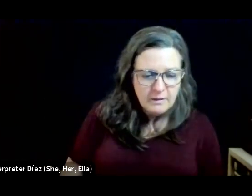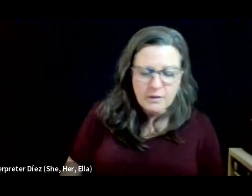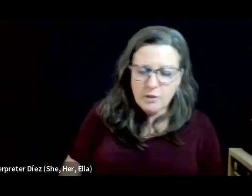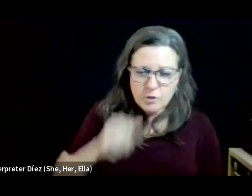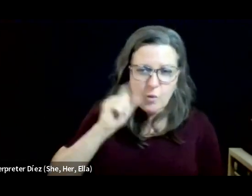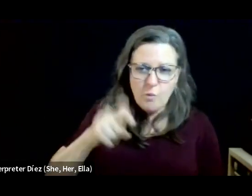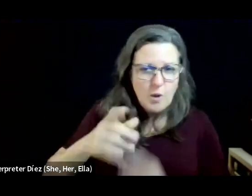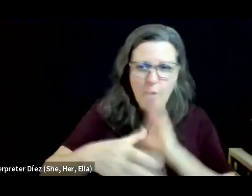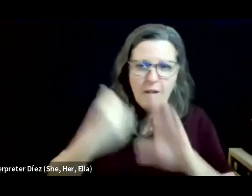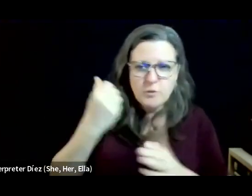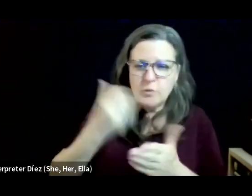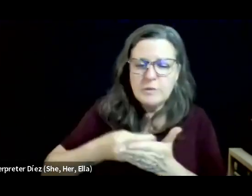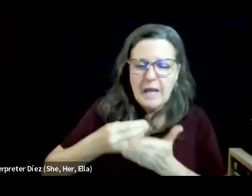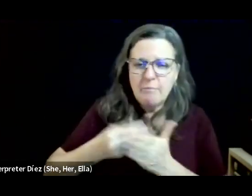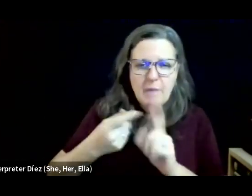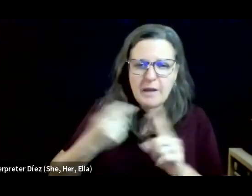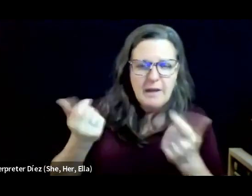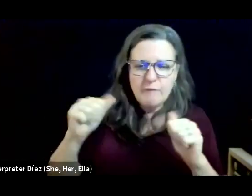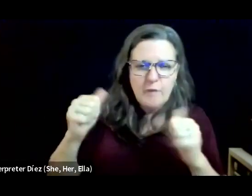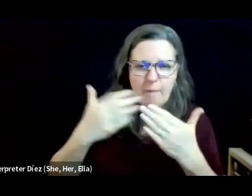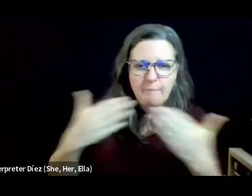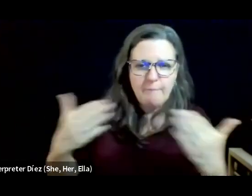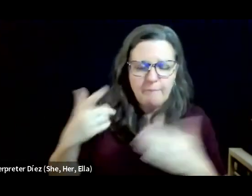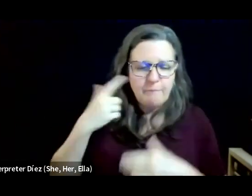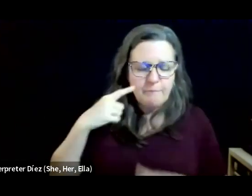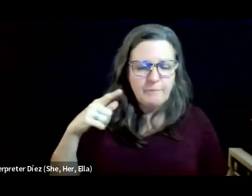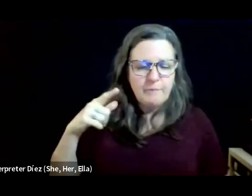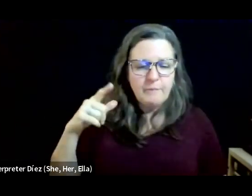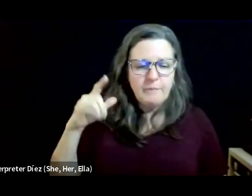You can find for the Bonds, uh- [Which contingency fund are you speaking about?]